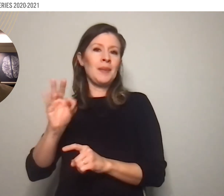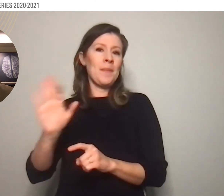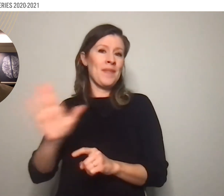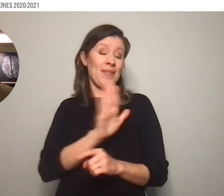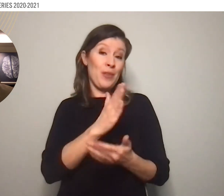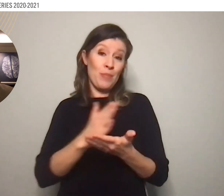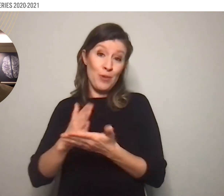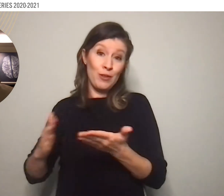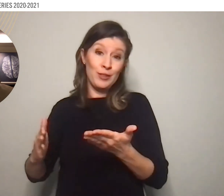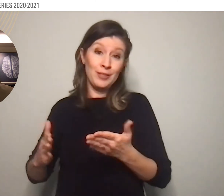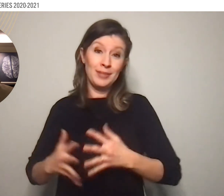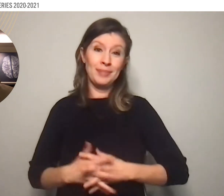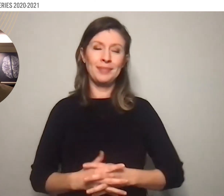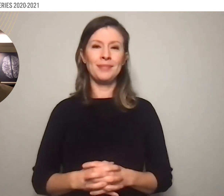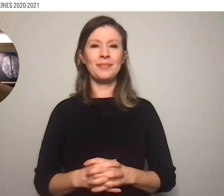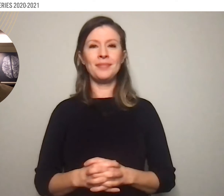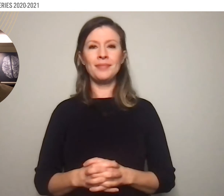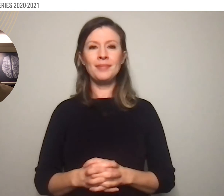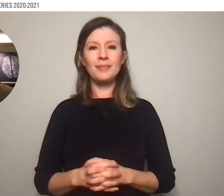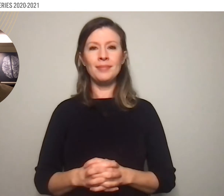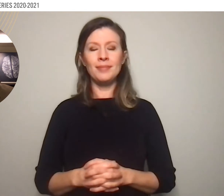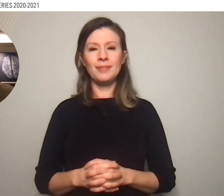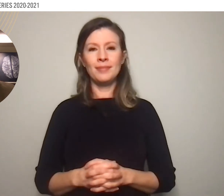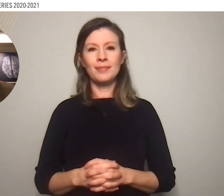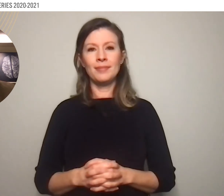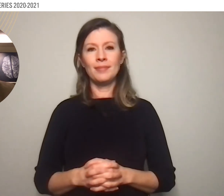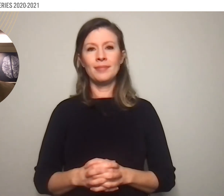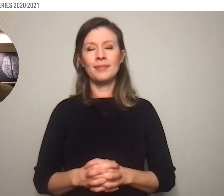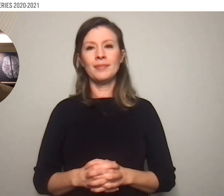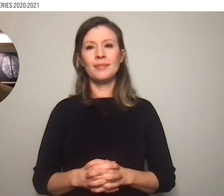uh with the sum of their you know with the sum of their individual parts.